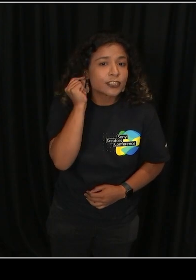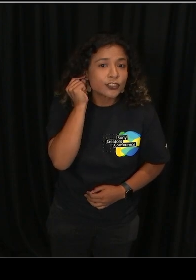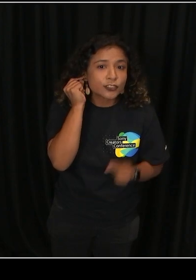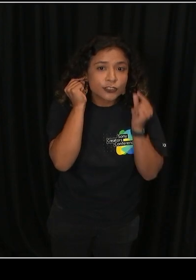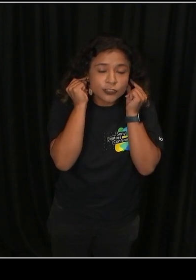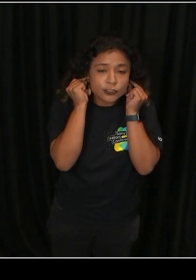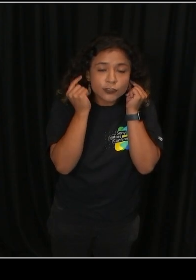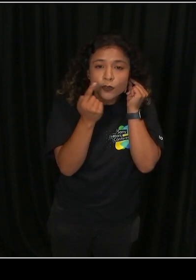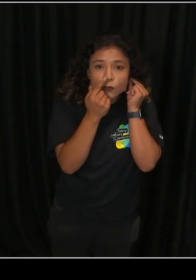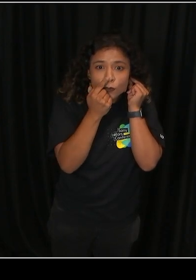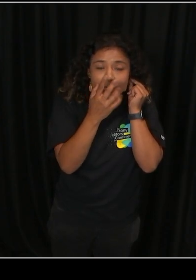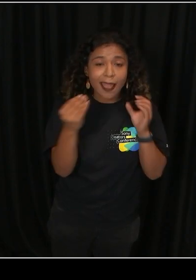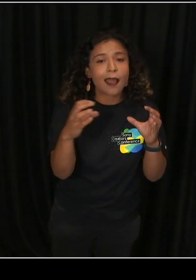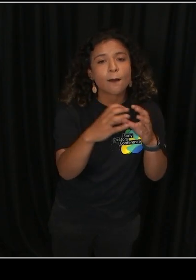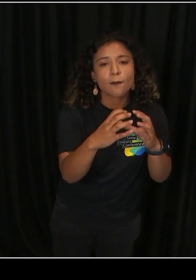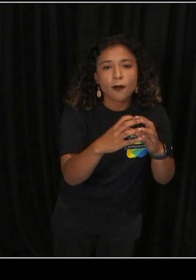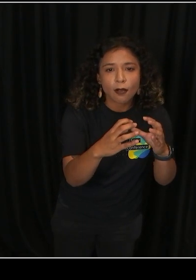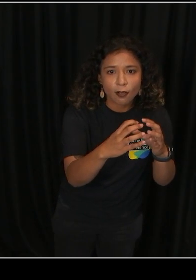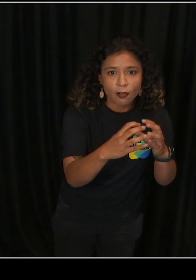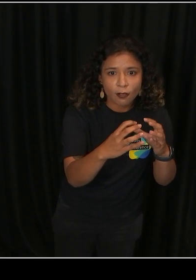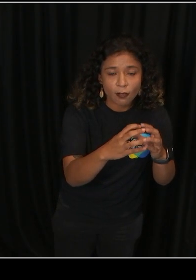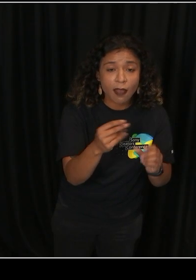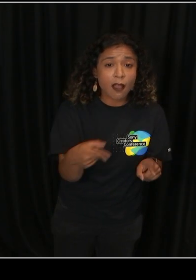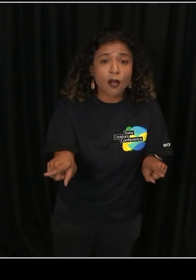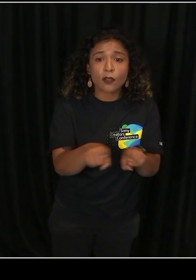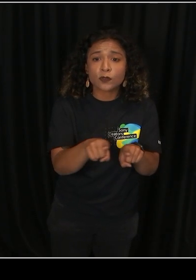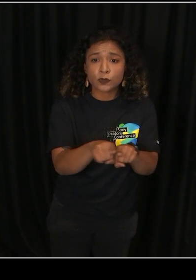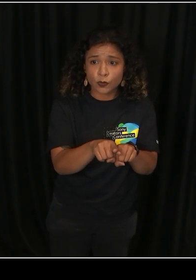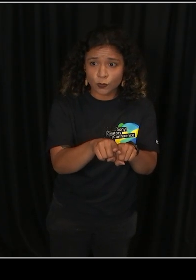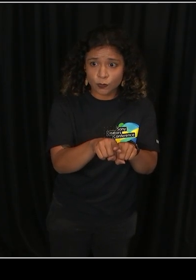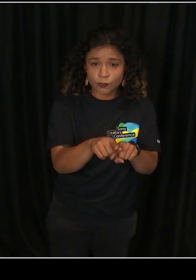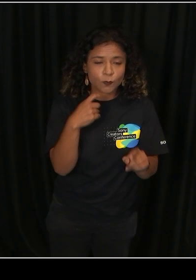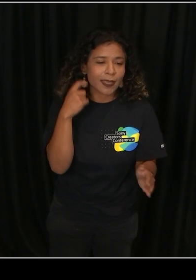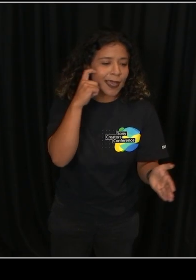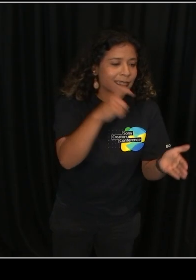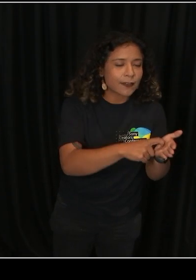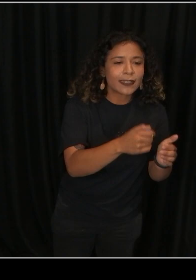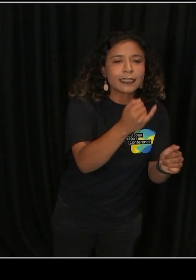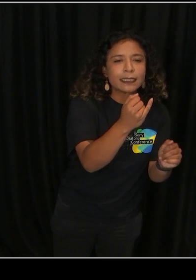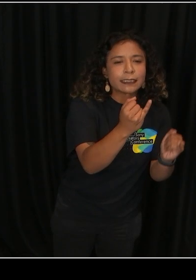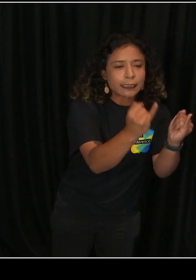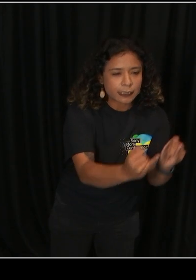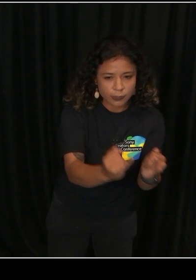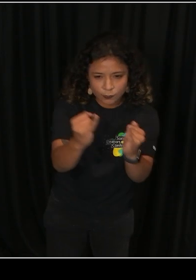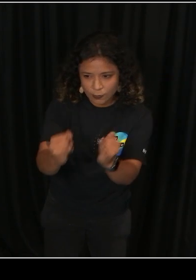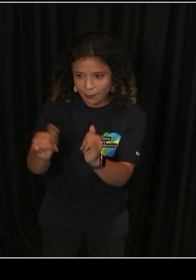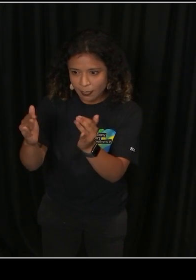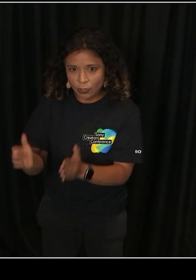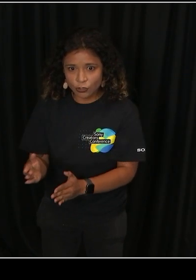Also including the ball. And we're also identifying each individual player based on their jersey number,